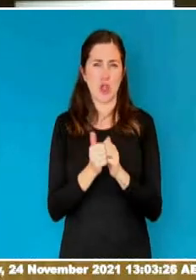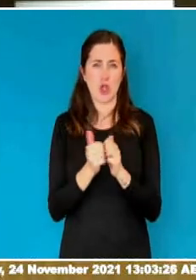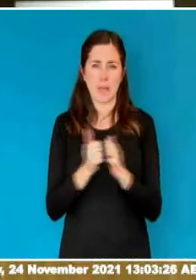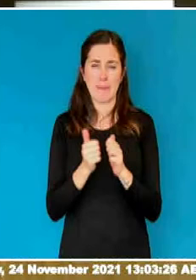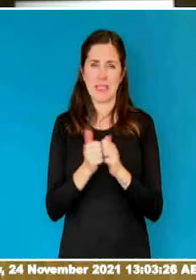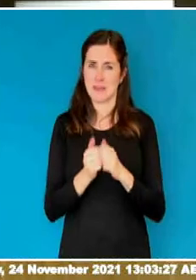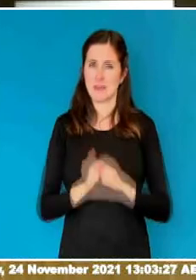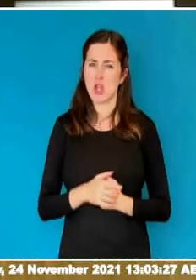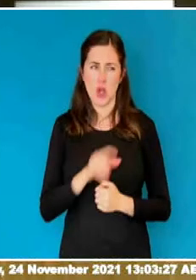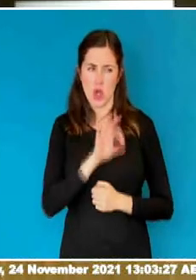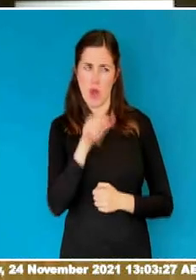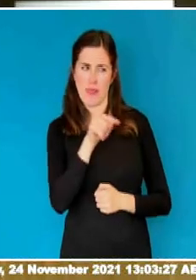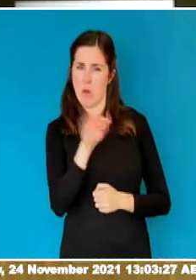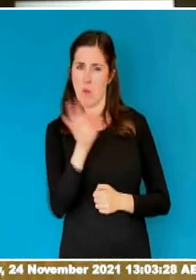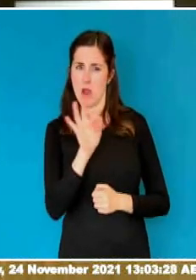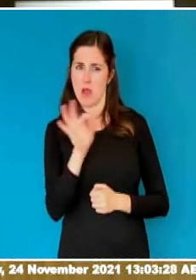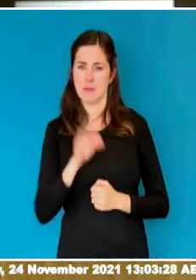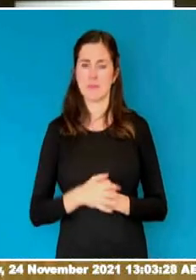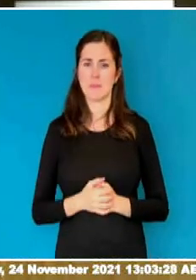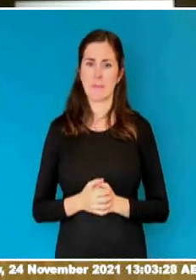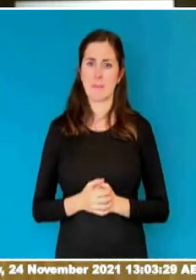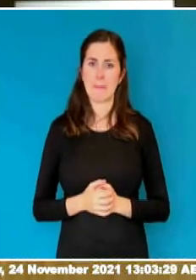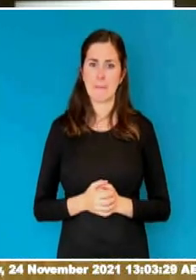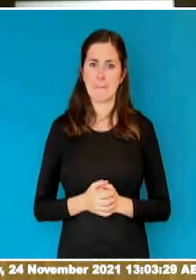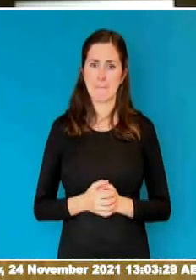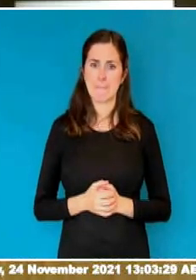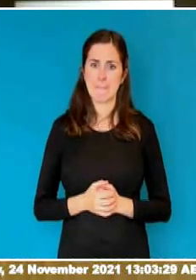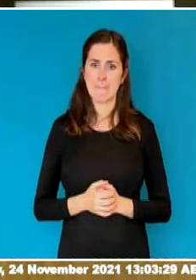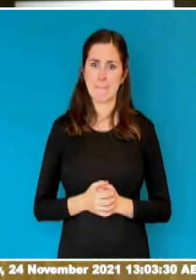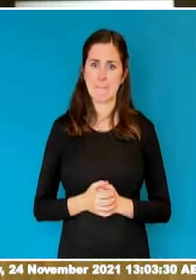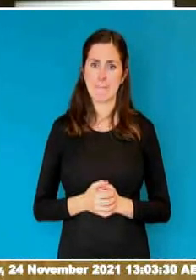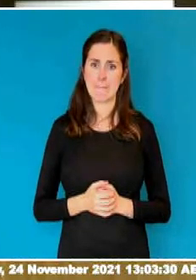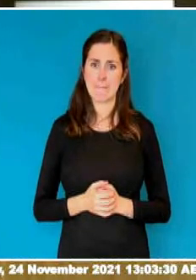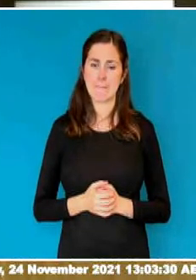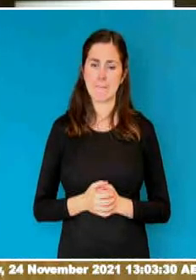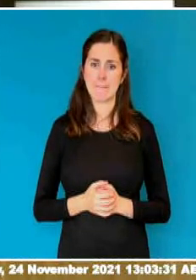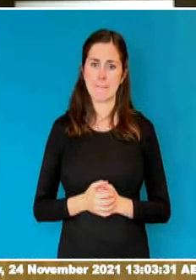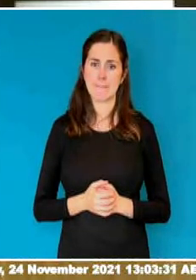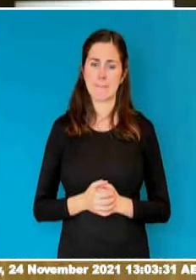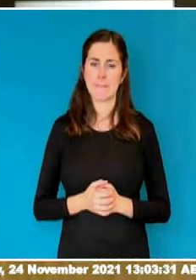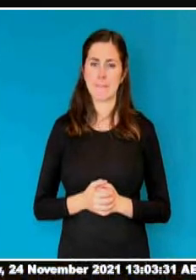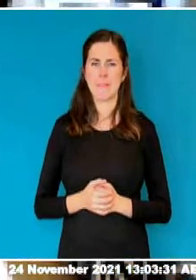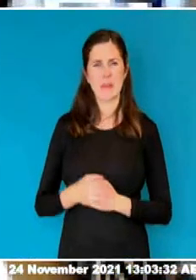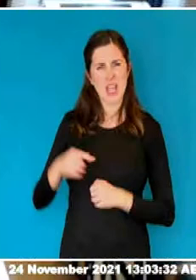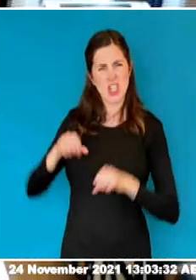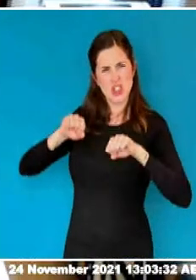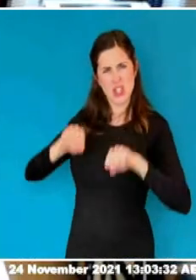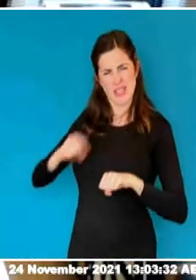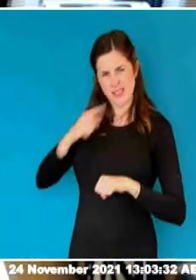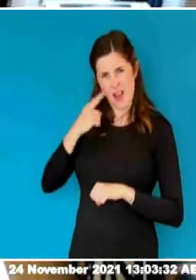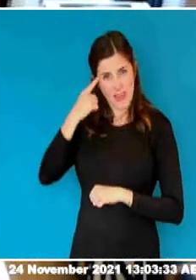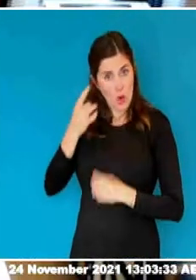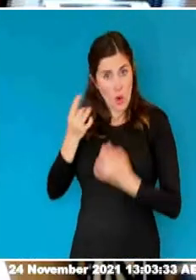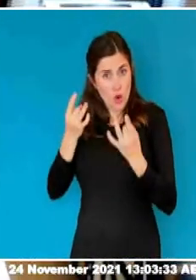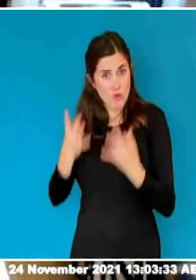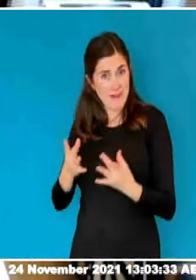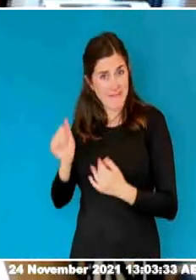I rather thought that question was asked about that. Yes, it was asked but it was answered that it was ---